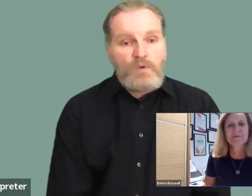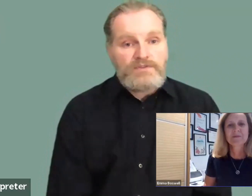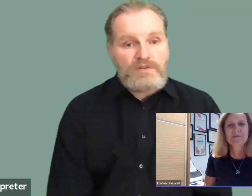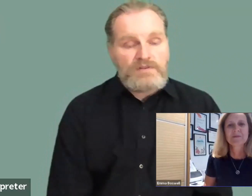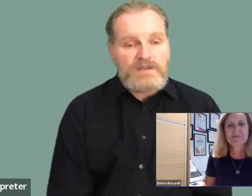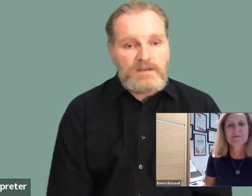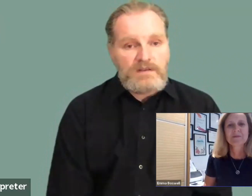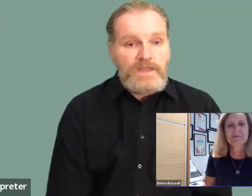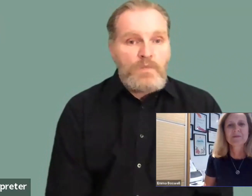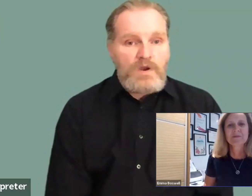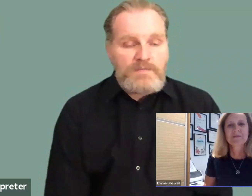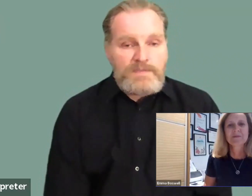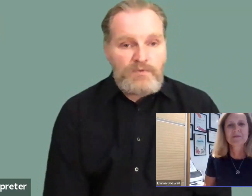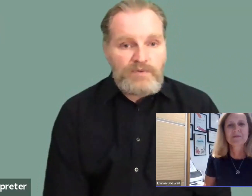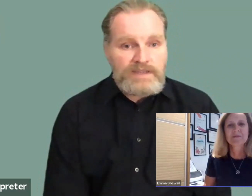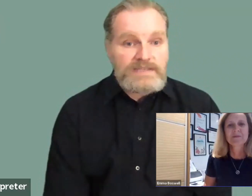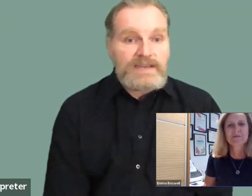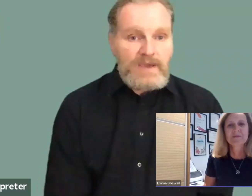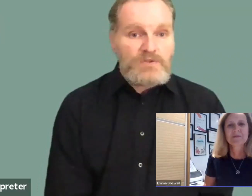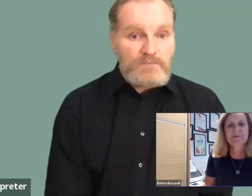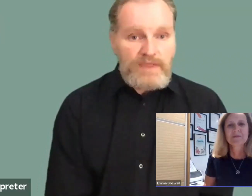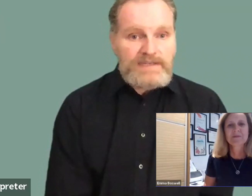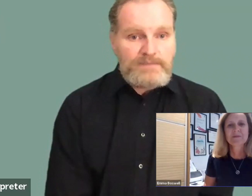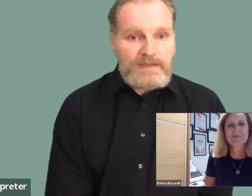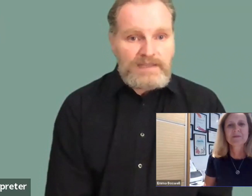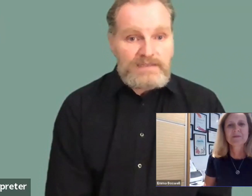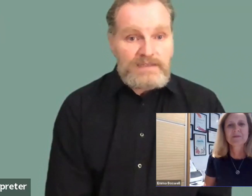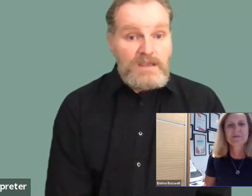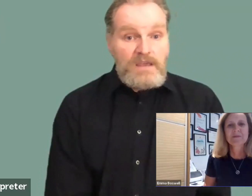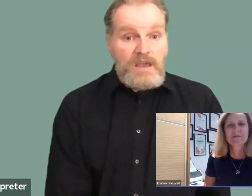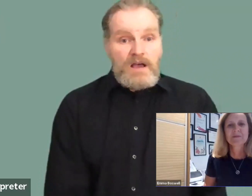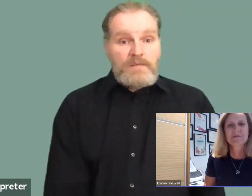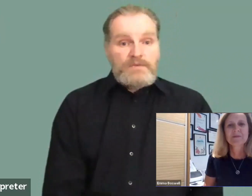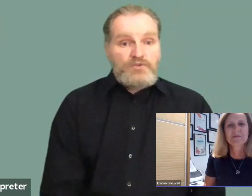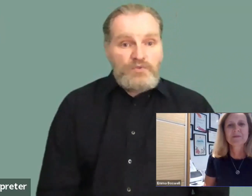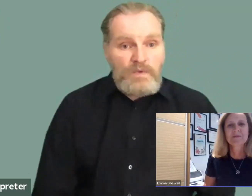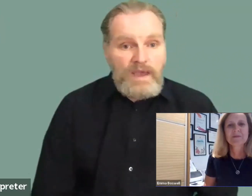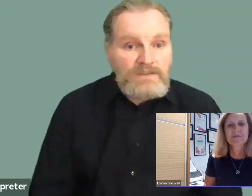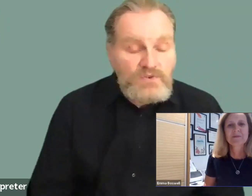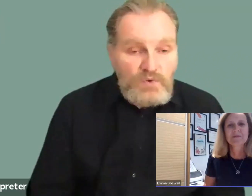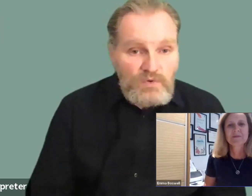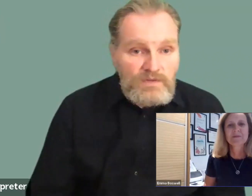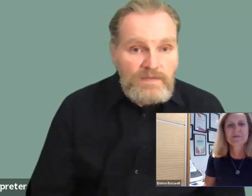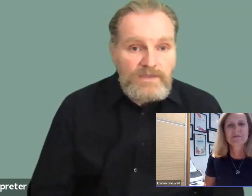what the struggles are, and what can be put right and how to put that in place to ensure